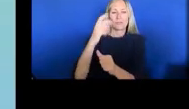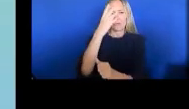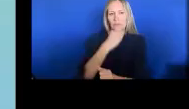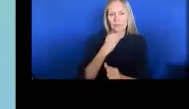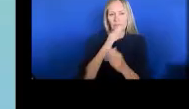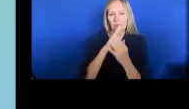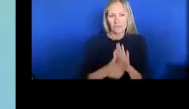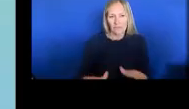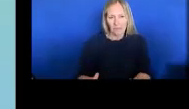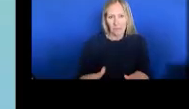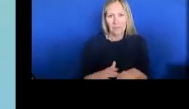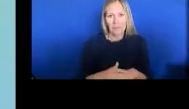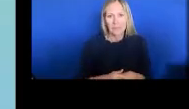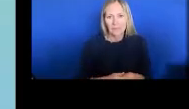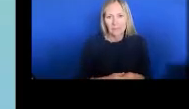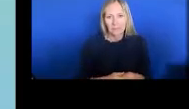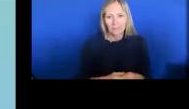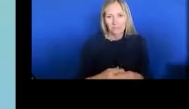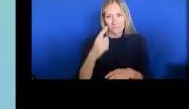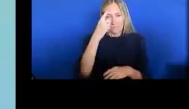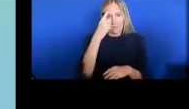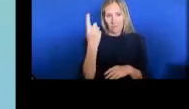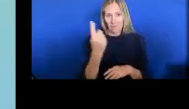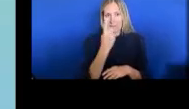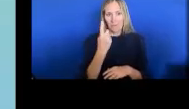I think one thing that we don't give them credit for is how much